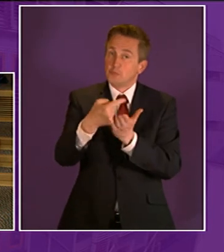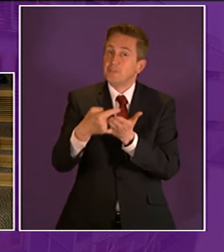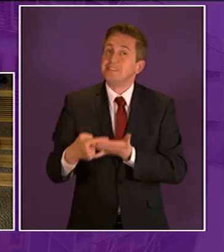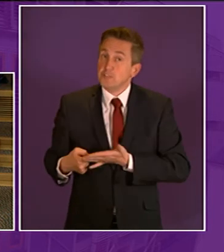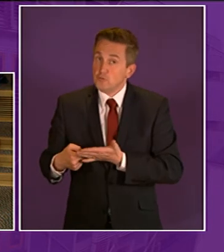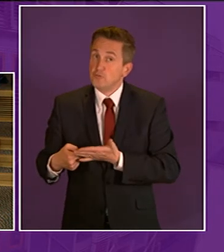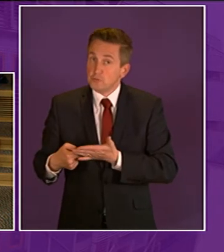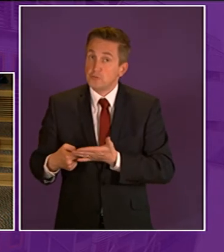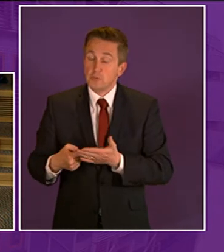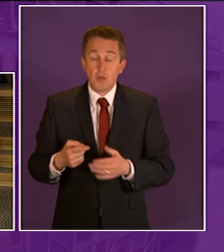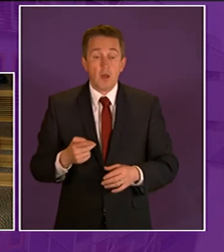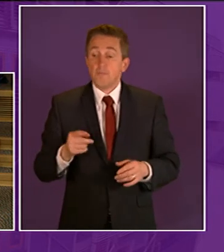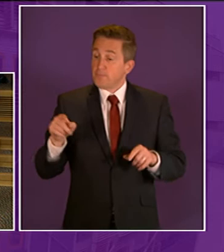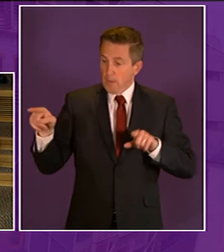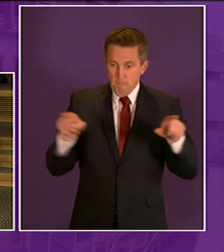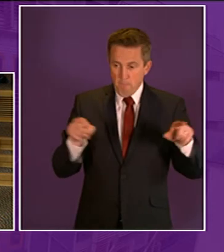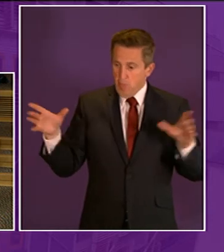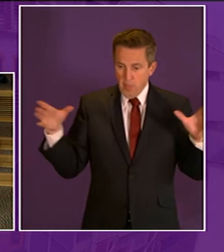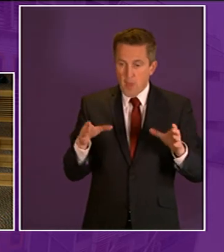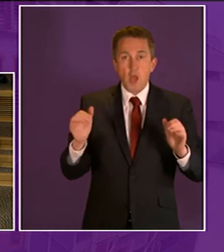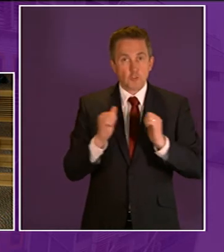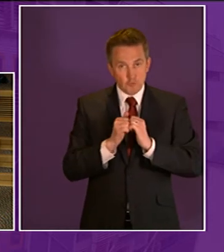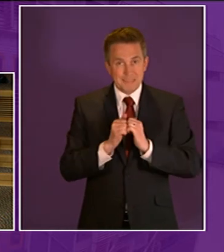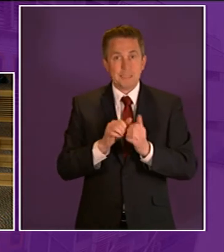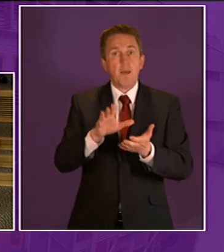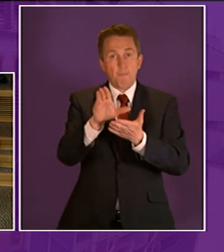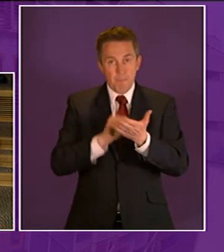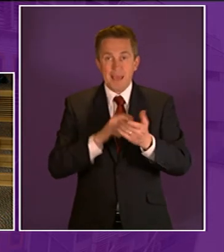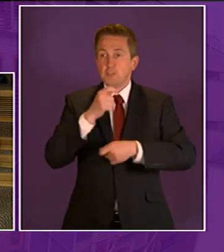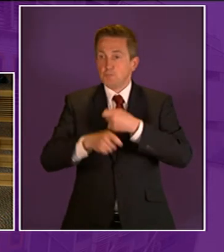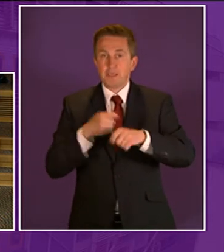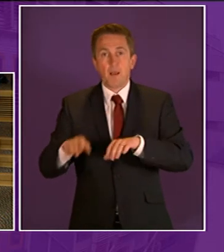While both parties agree in principle to harmonisation in order to create the right platform for